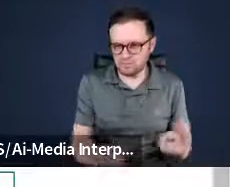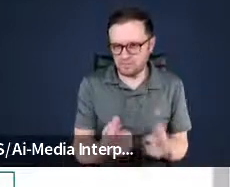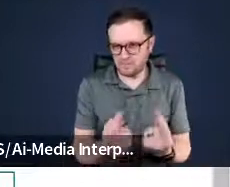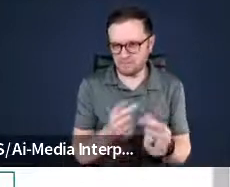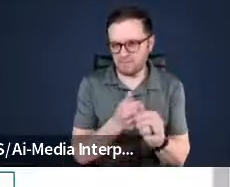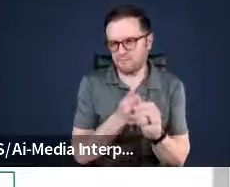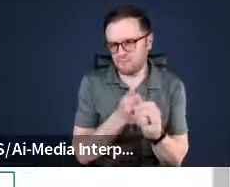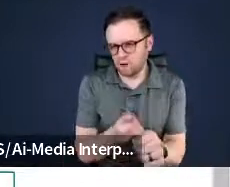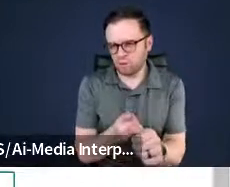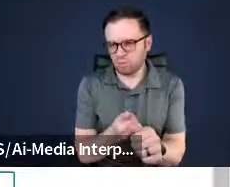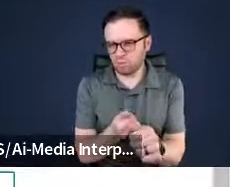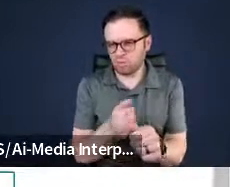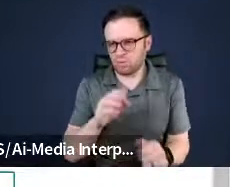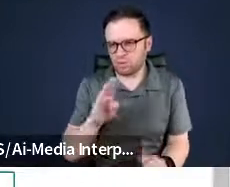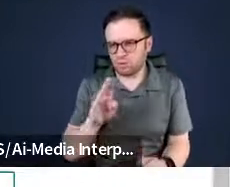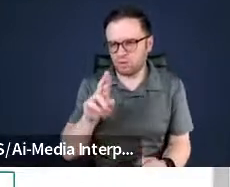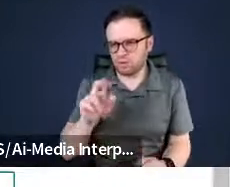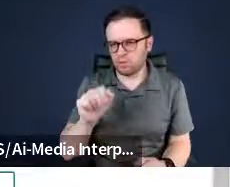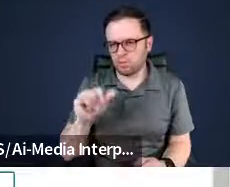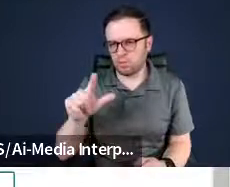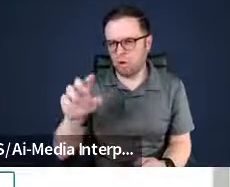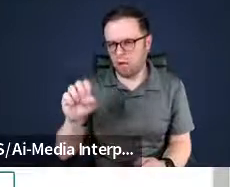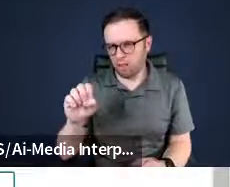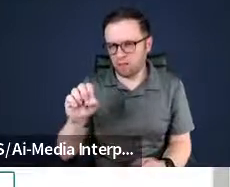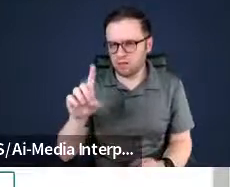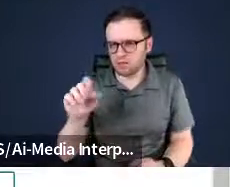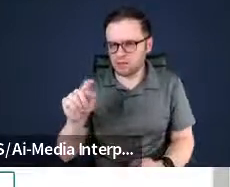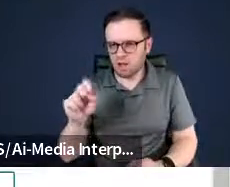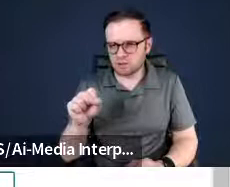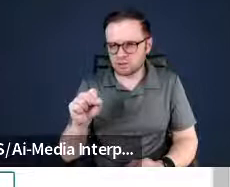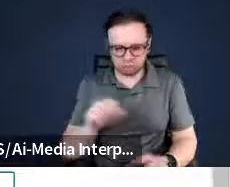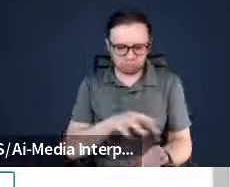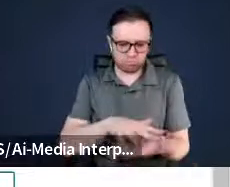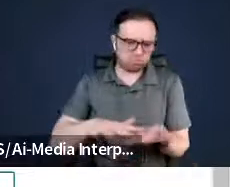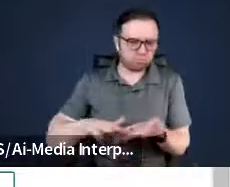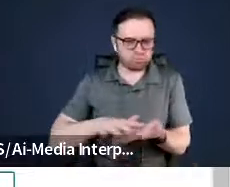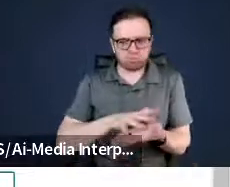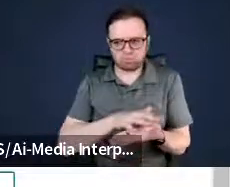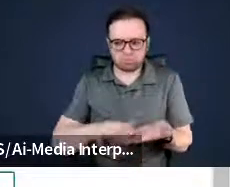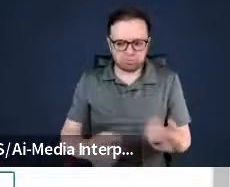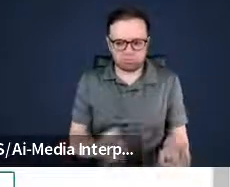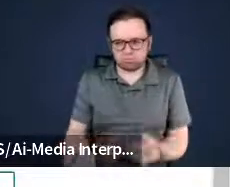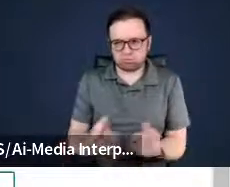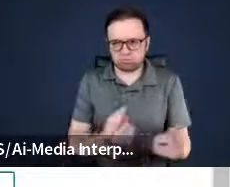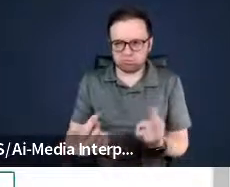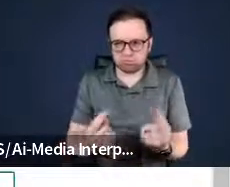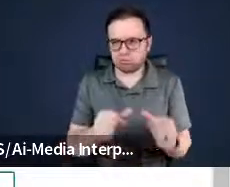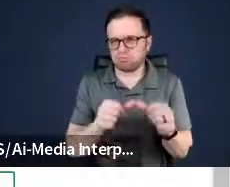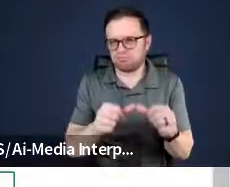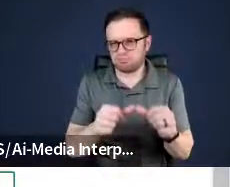Where there are pins that raise up and down that mimic the patterns of braille dots.